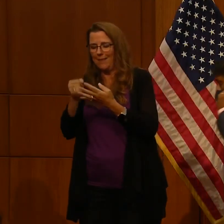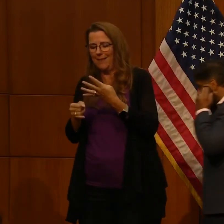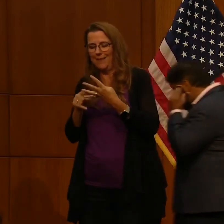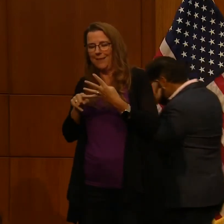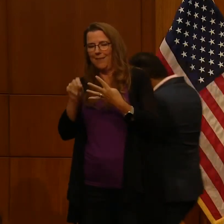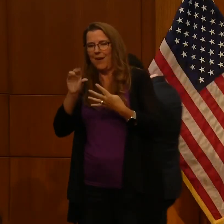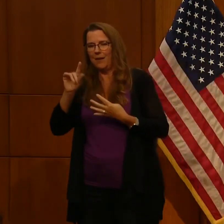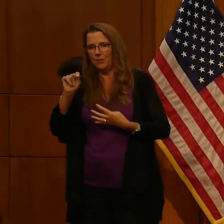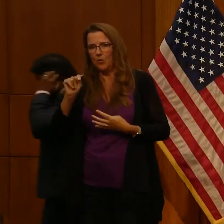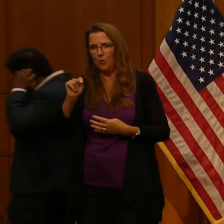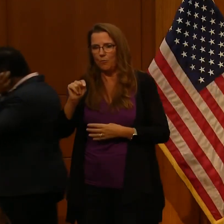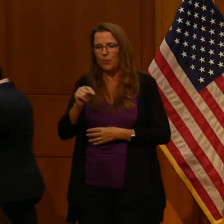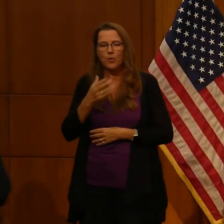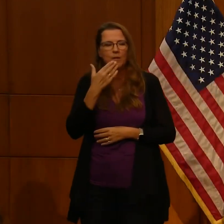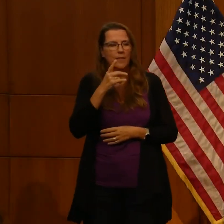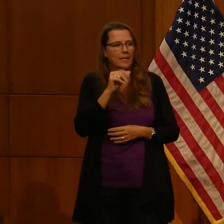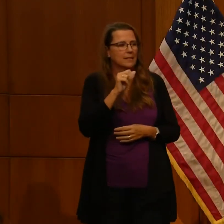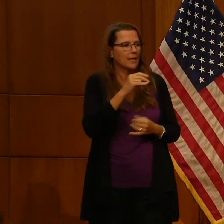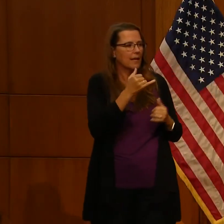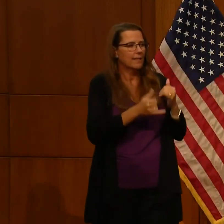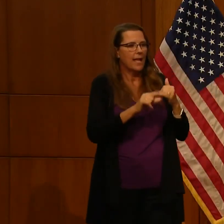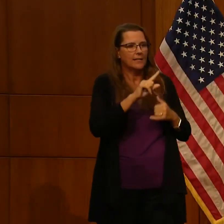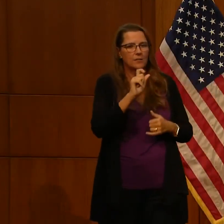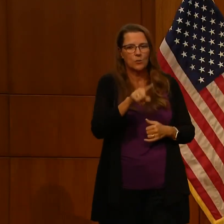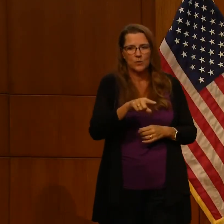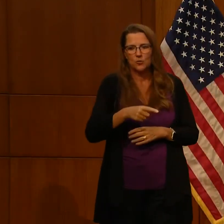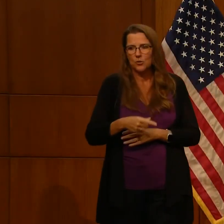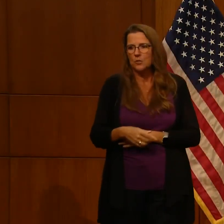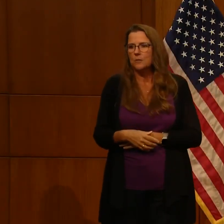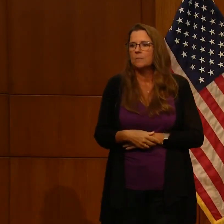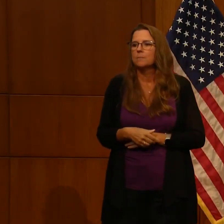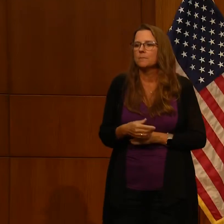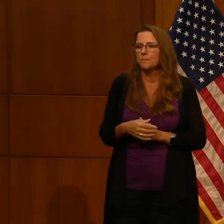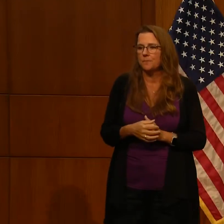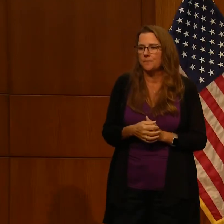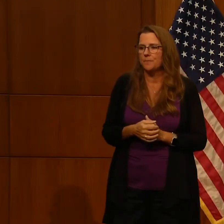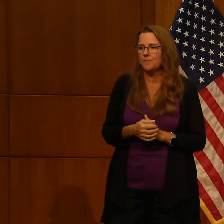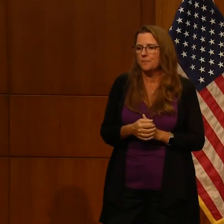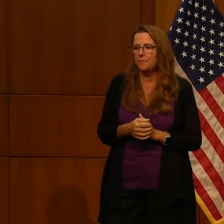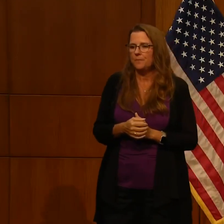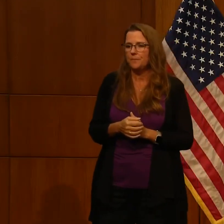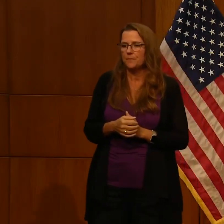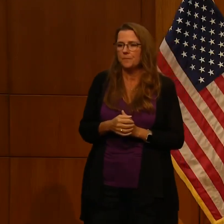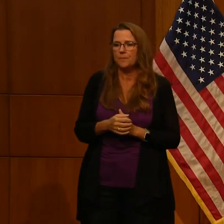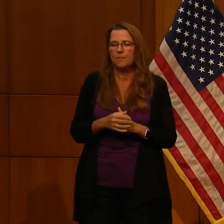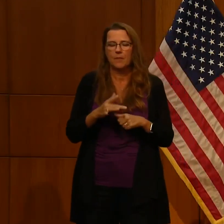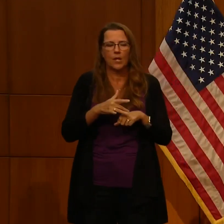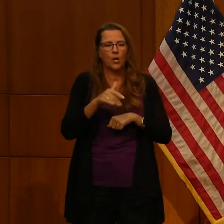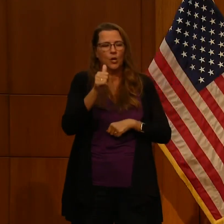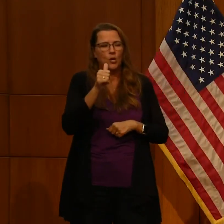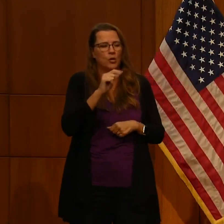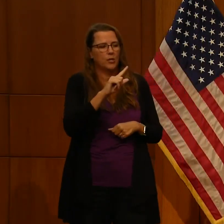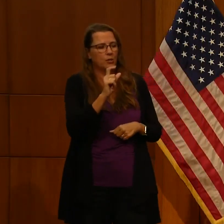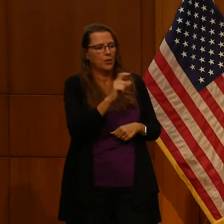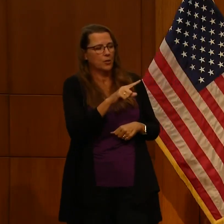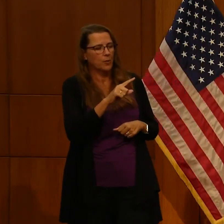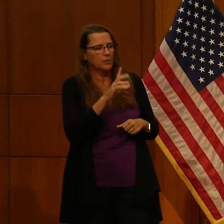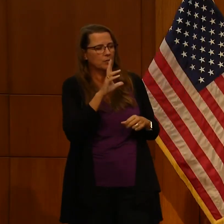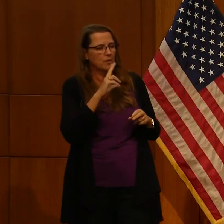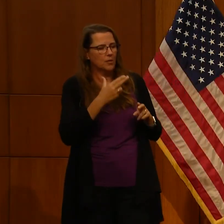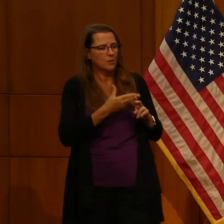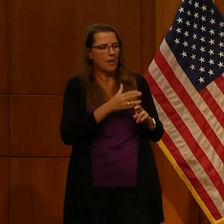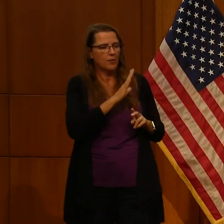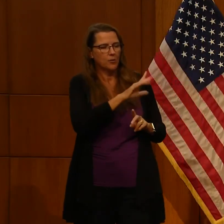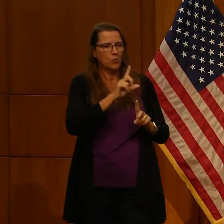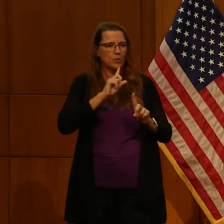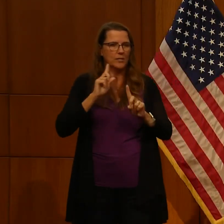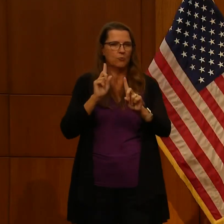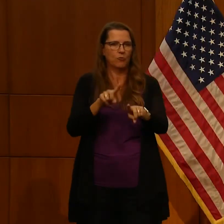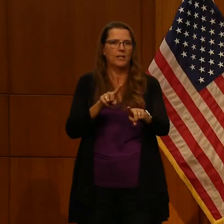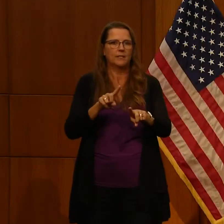UH, FOR THAT PEAK AT THE END OF